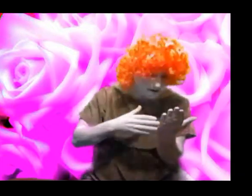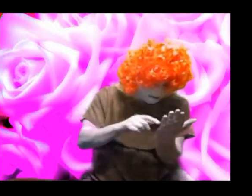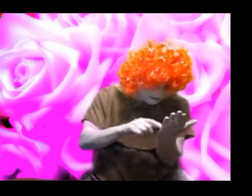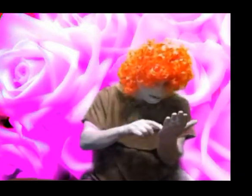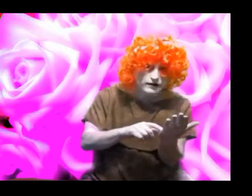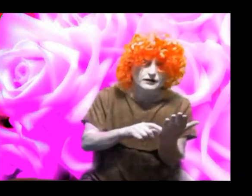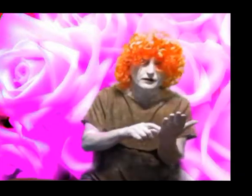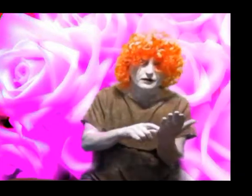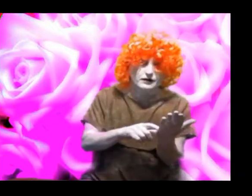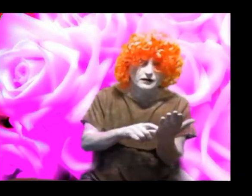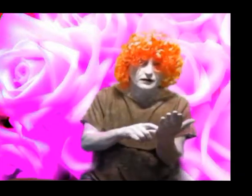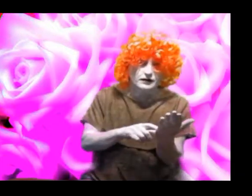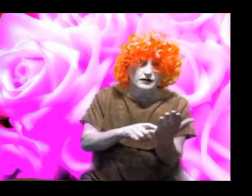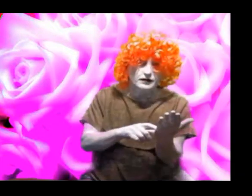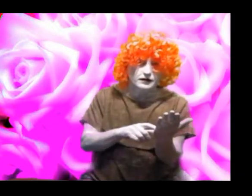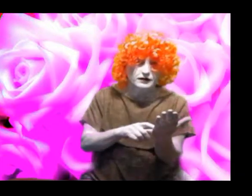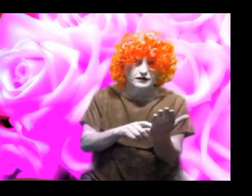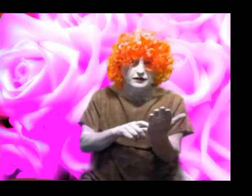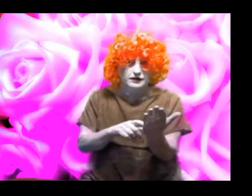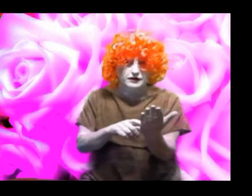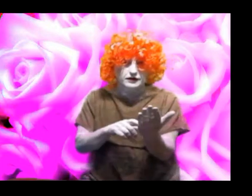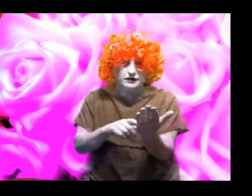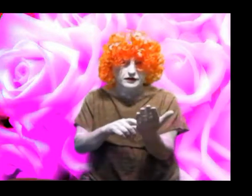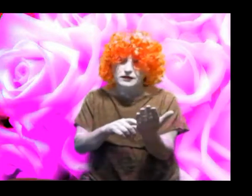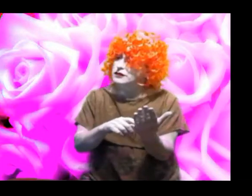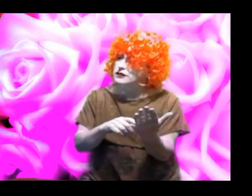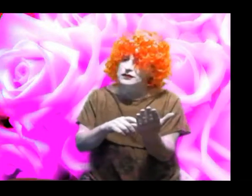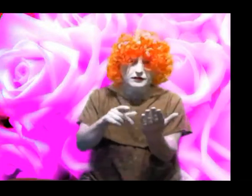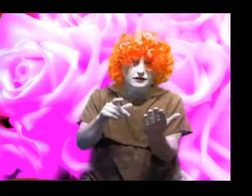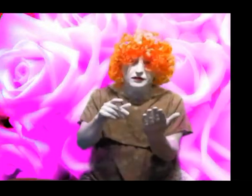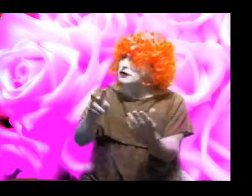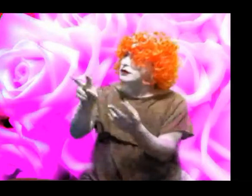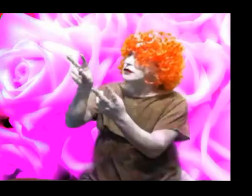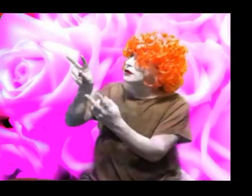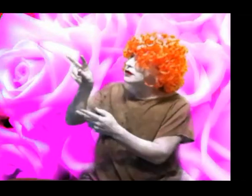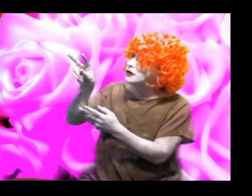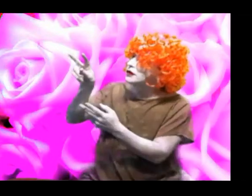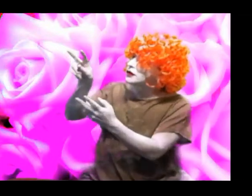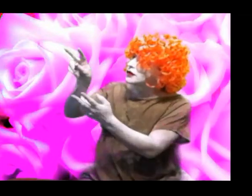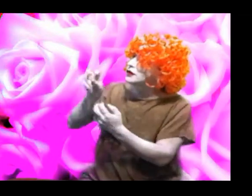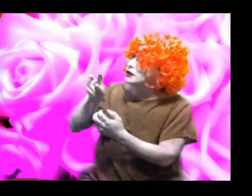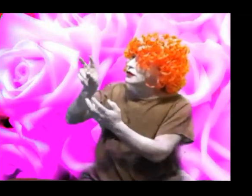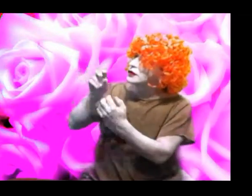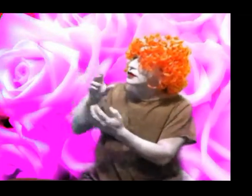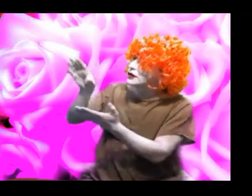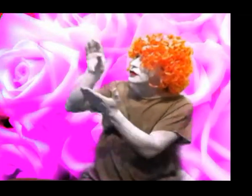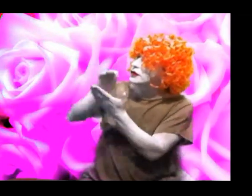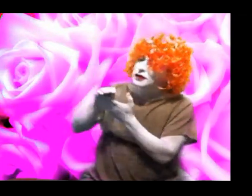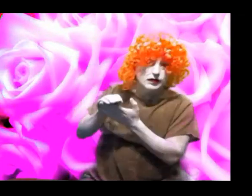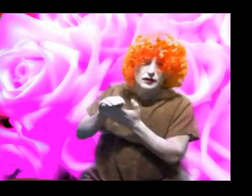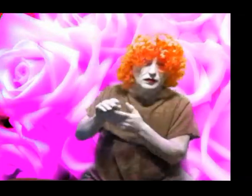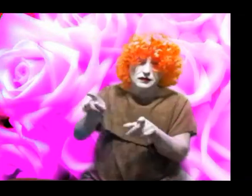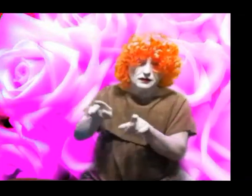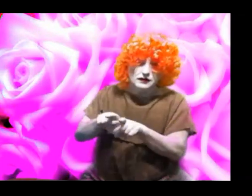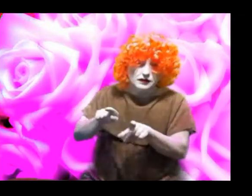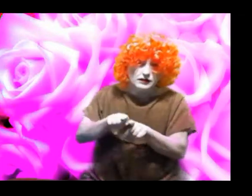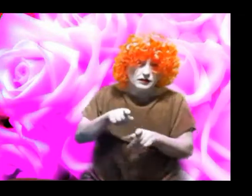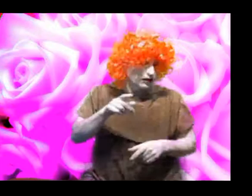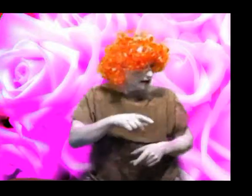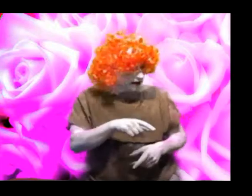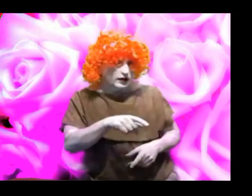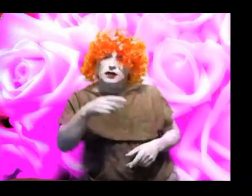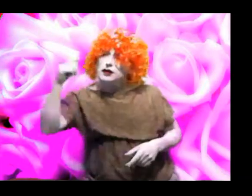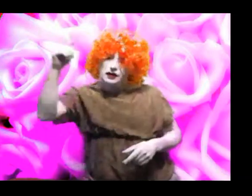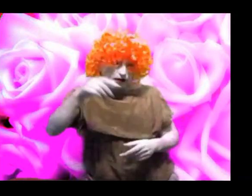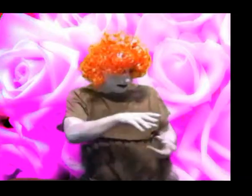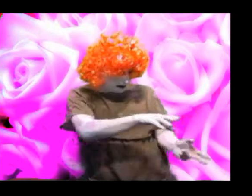you think you always learn from the adults, but adults can learn from you too.